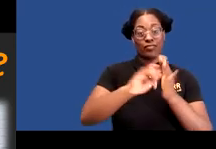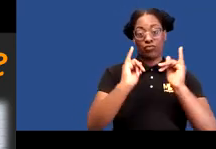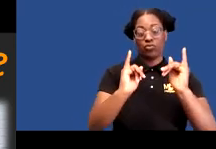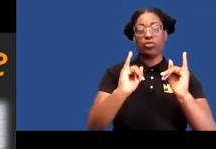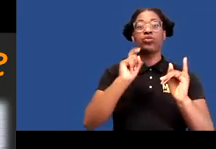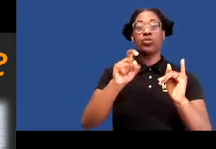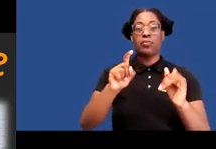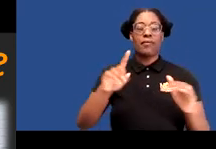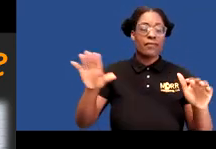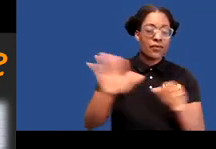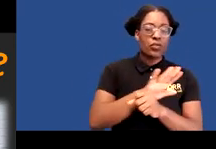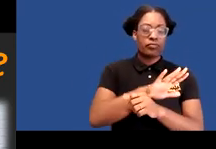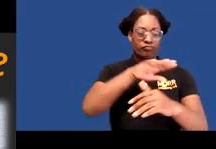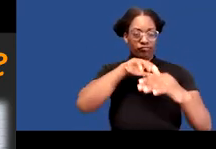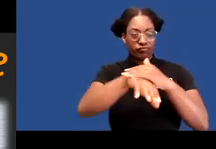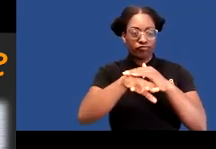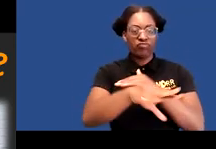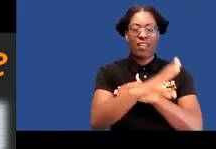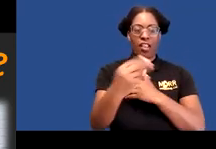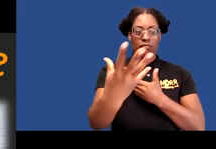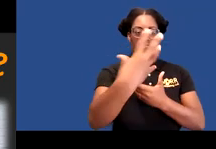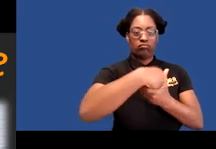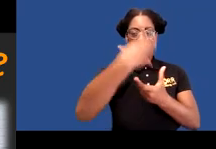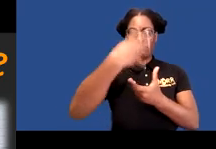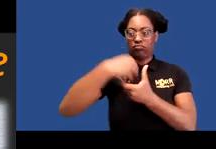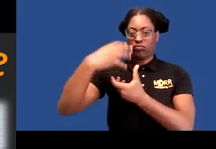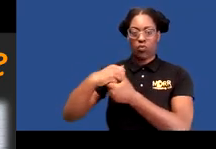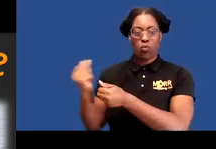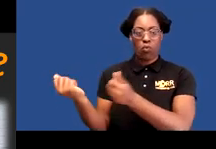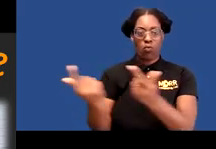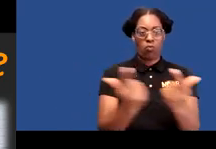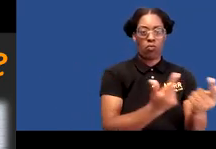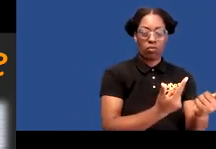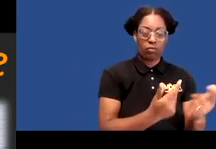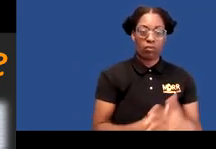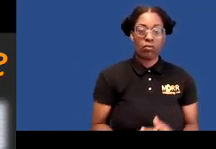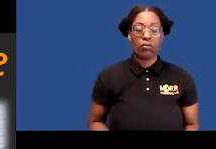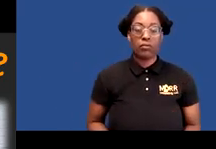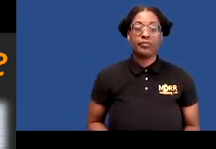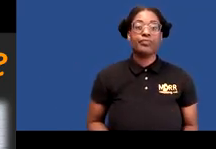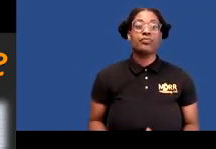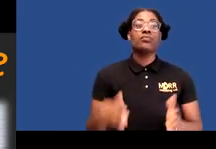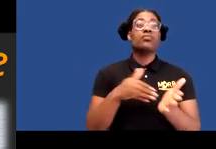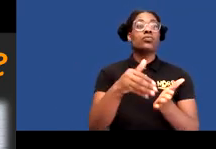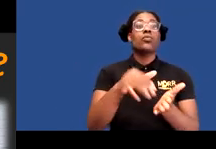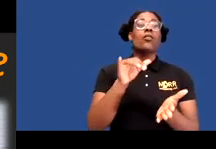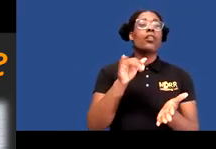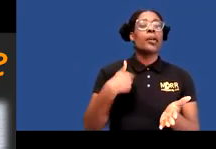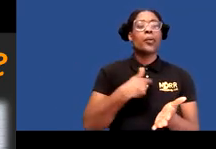This is most often thought about, talked about in terms of accommodations for disability